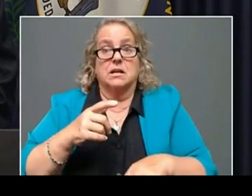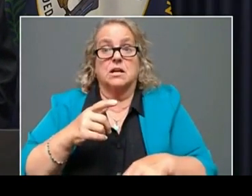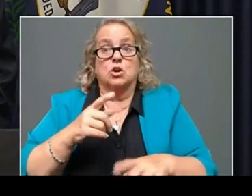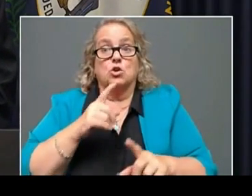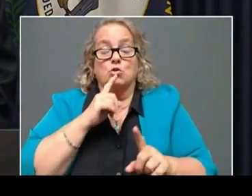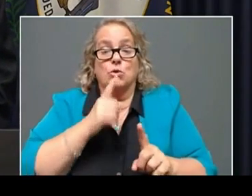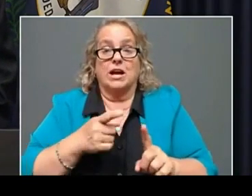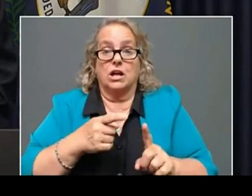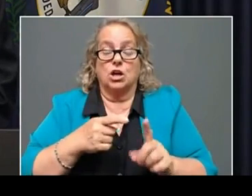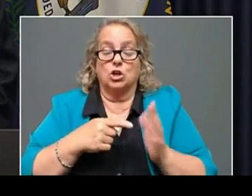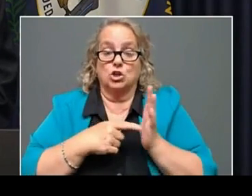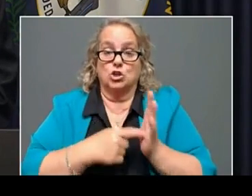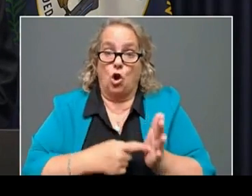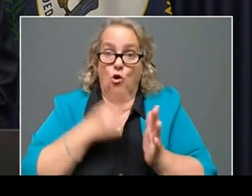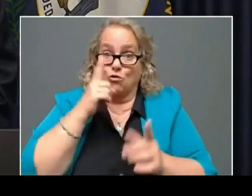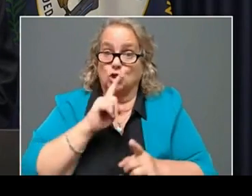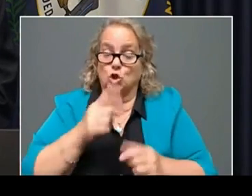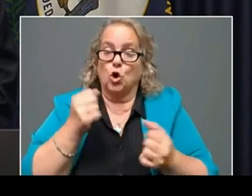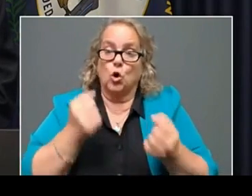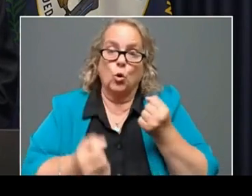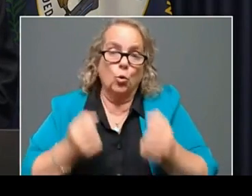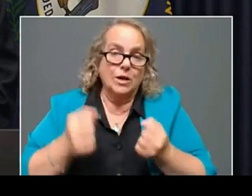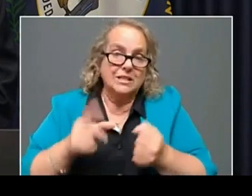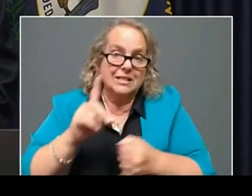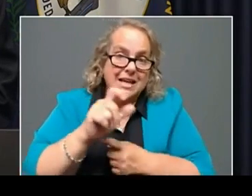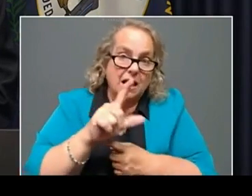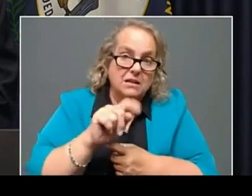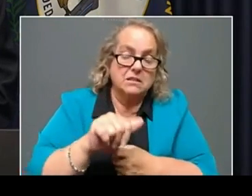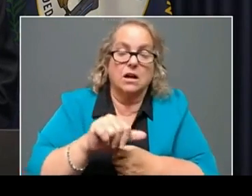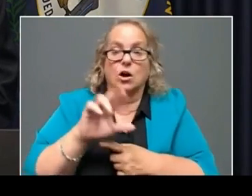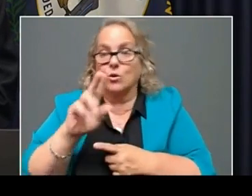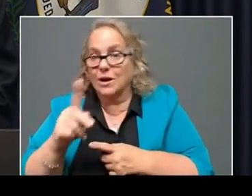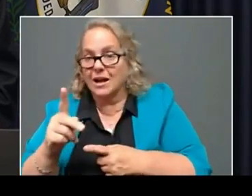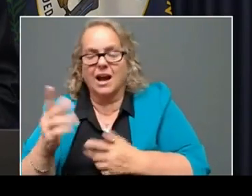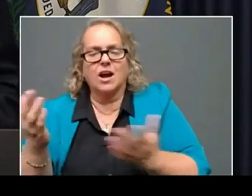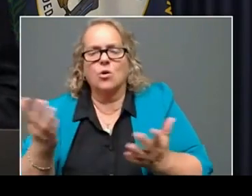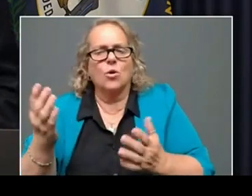we at? 4% of them that are going on through testing to see if it is indeed